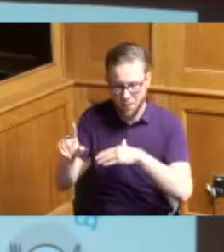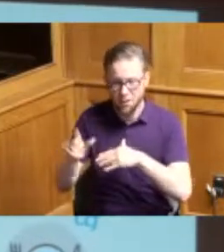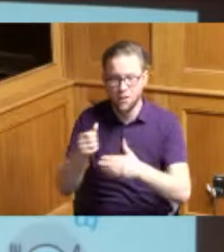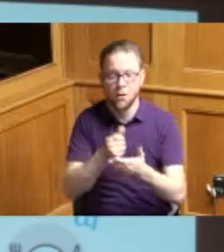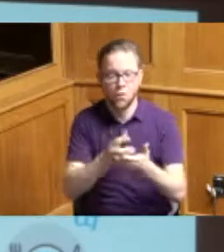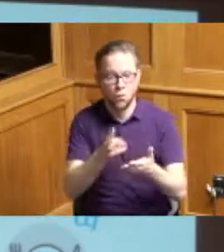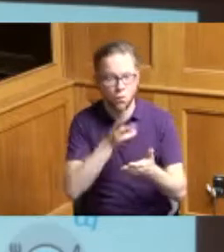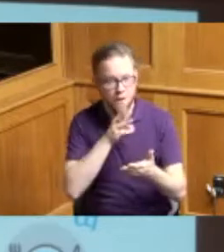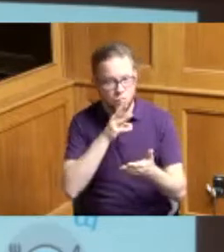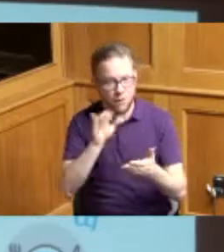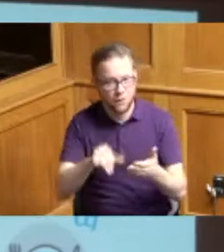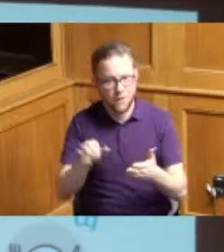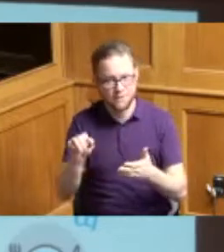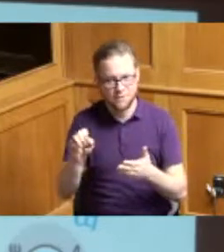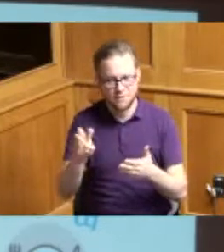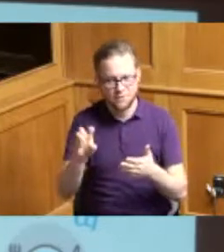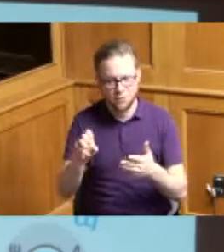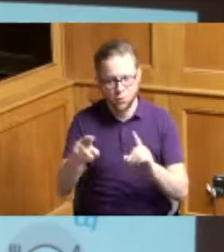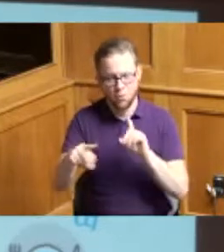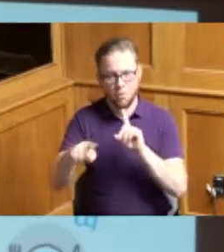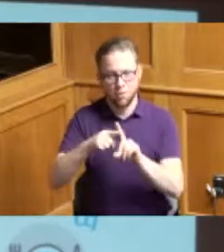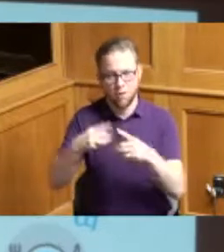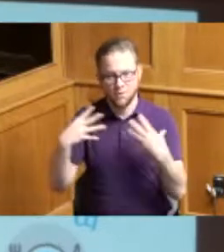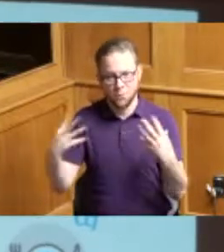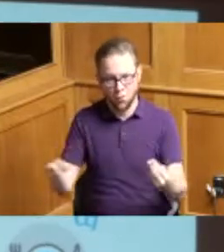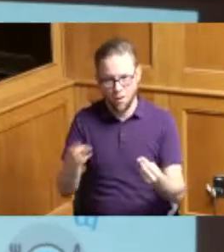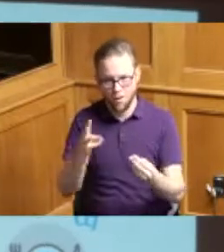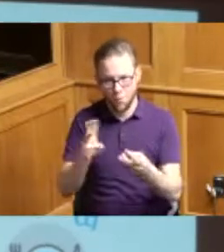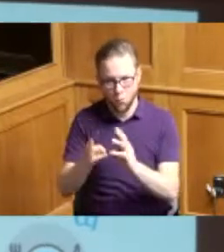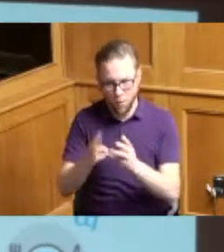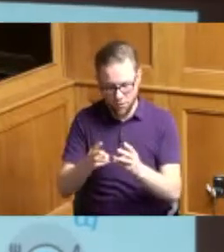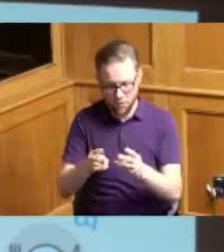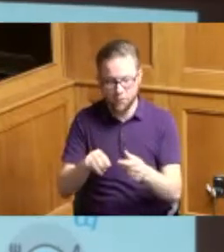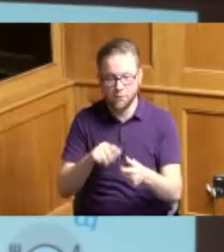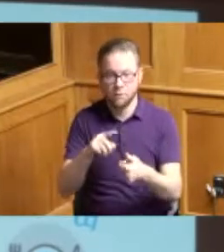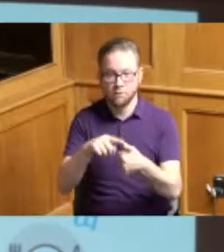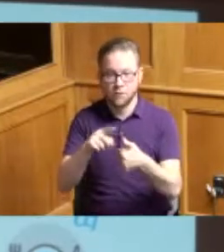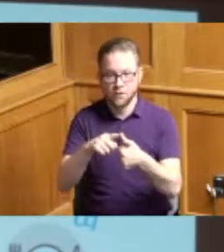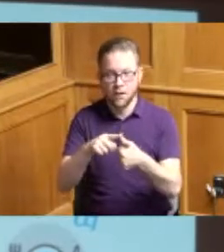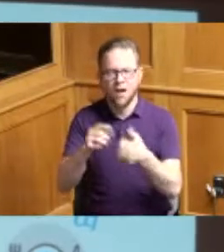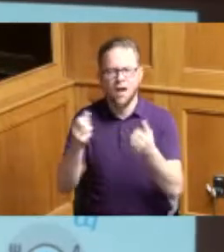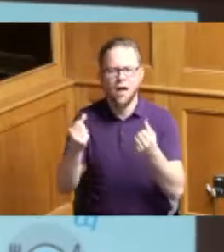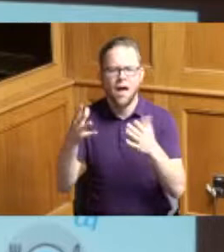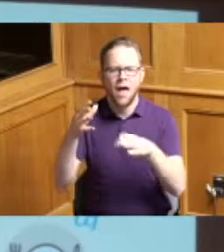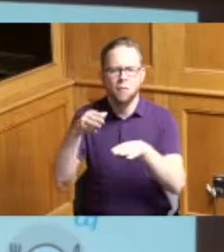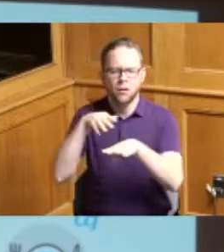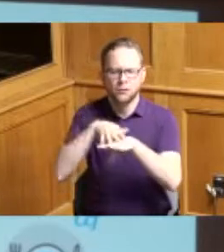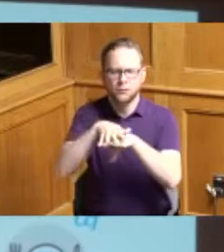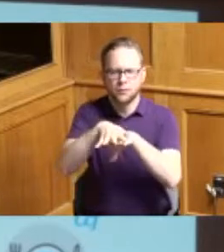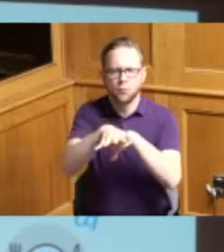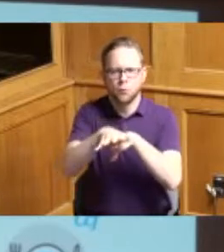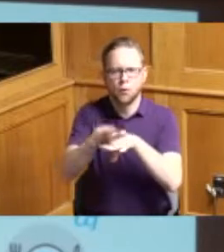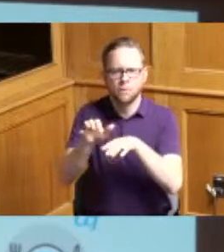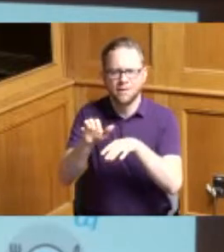wet weather charge the first is impervious area how much impervious area does the customer have